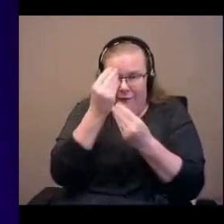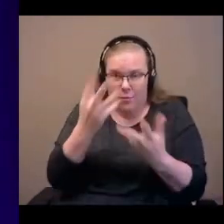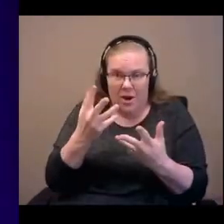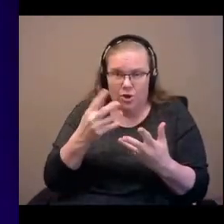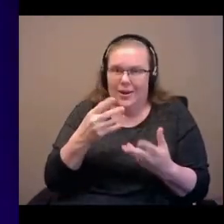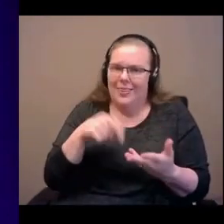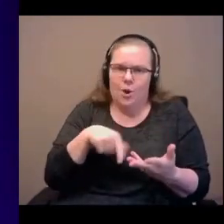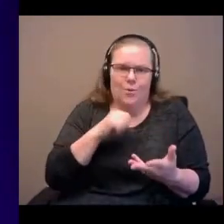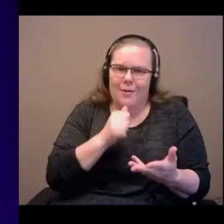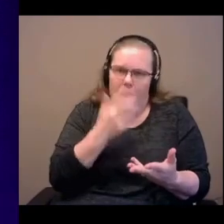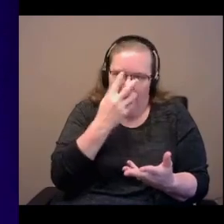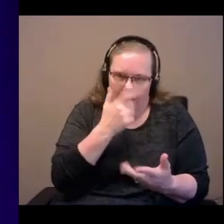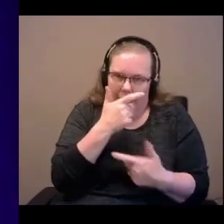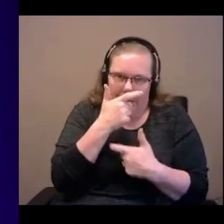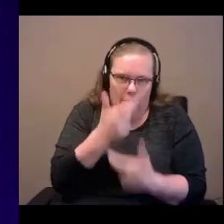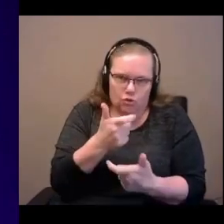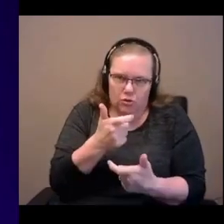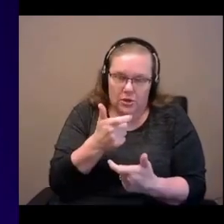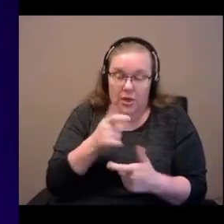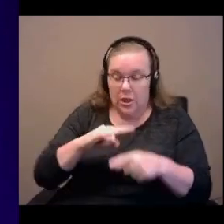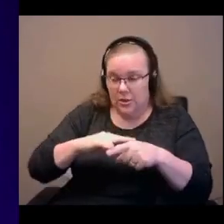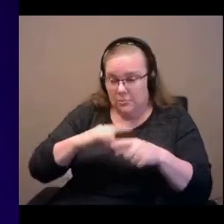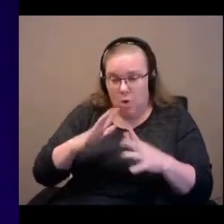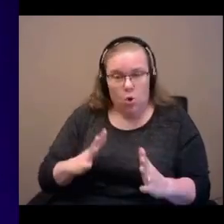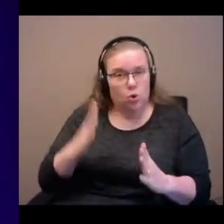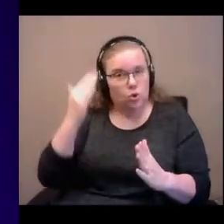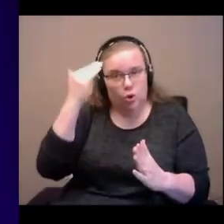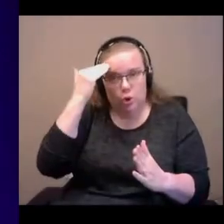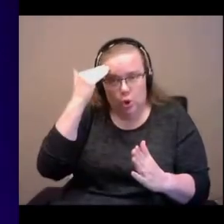right? Take the smokers. They know all about the dangers of smoking, lung cancer, emphysema,